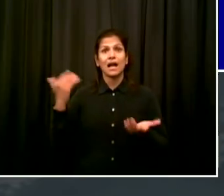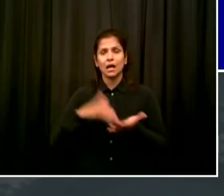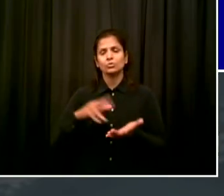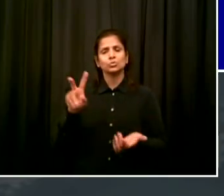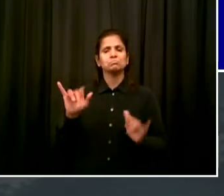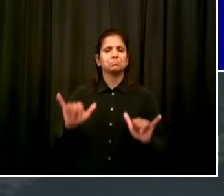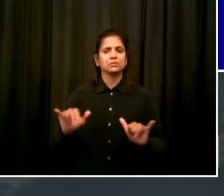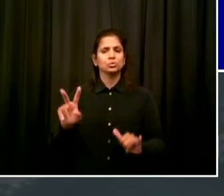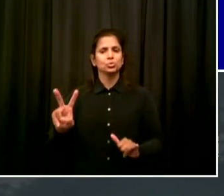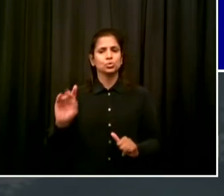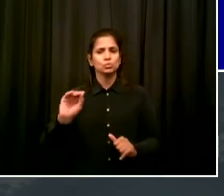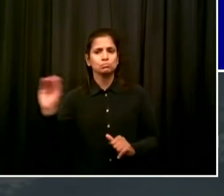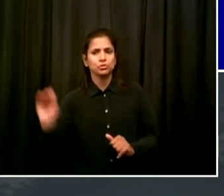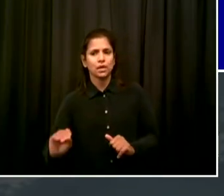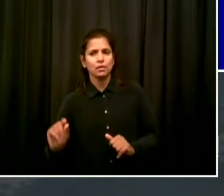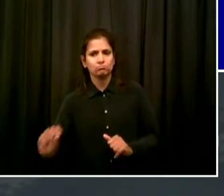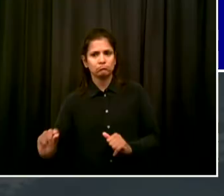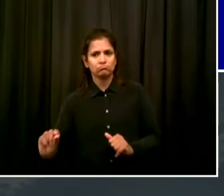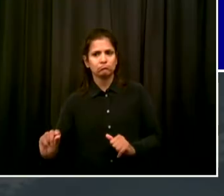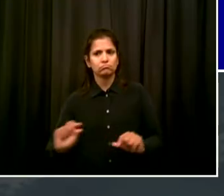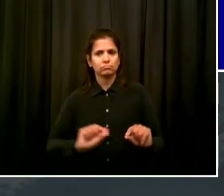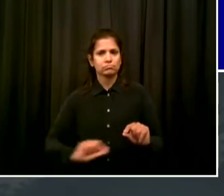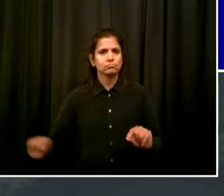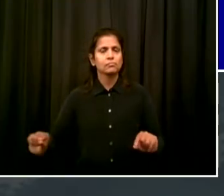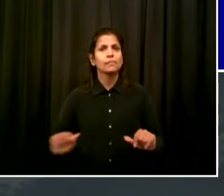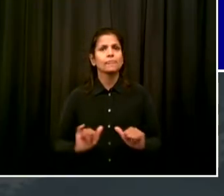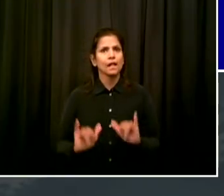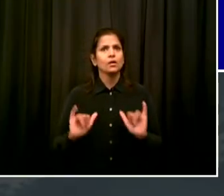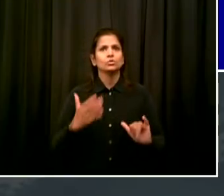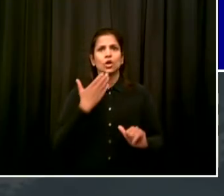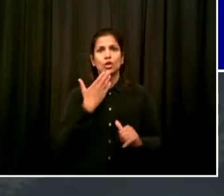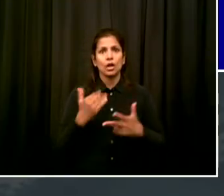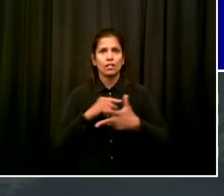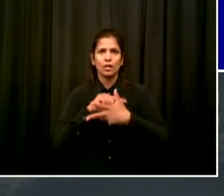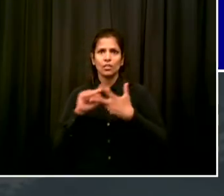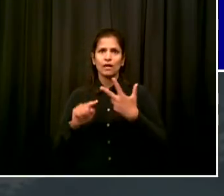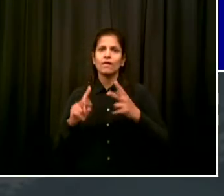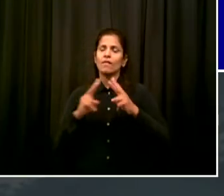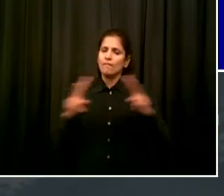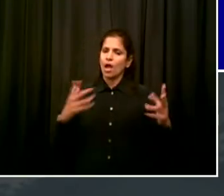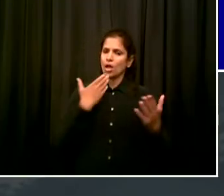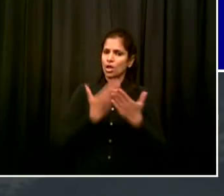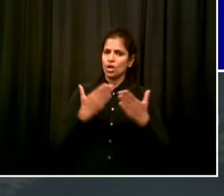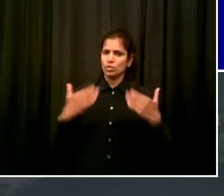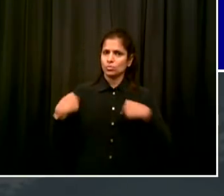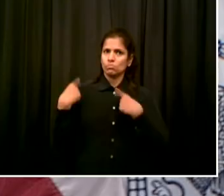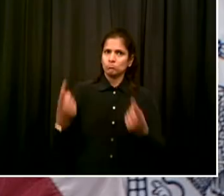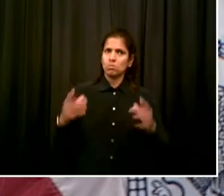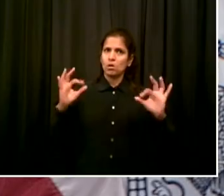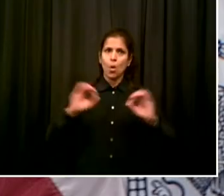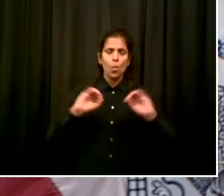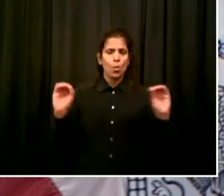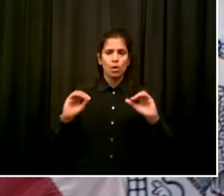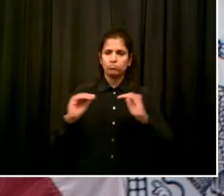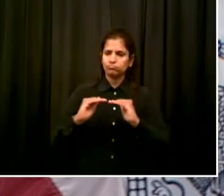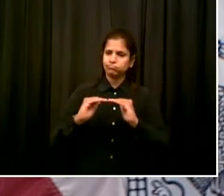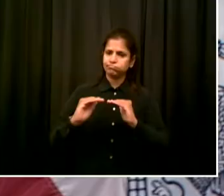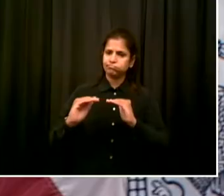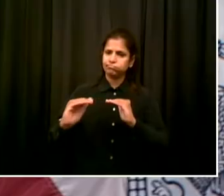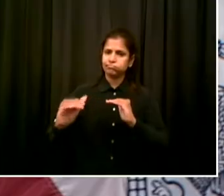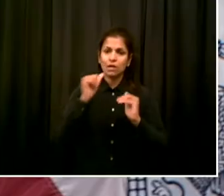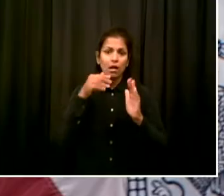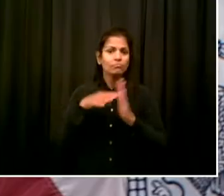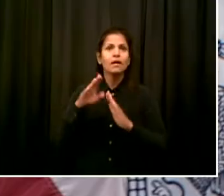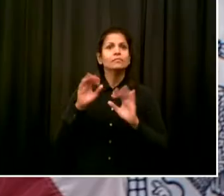POSITIVE FOR